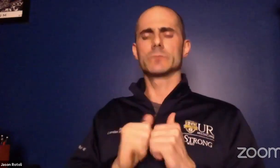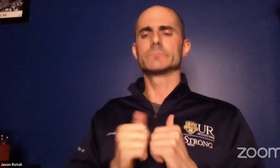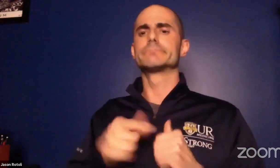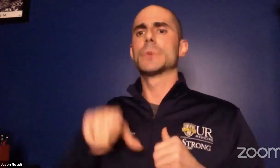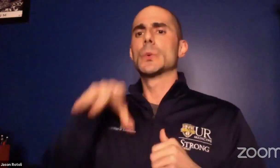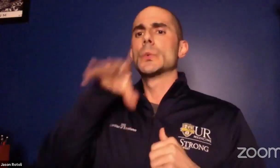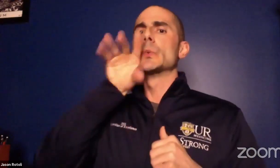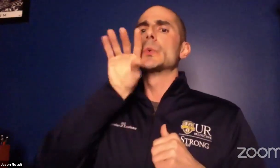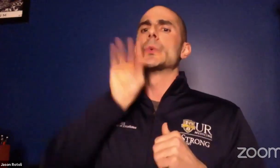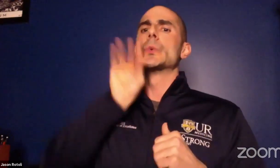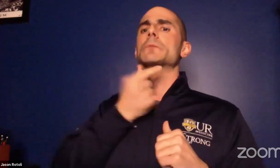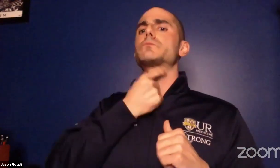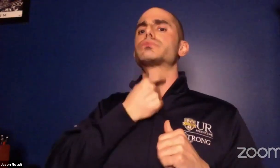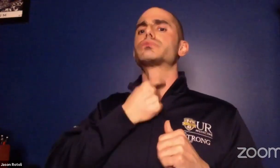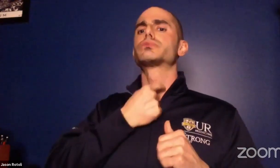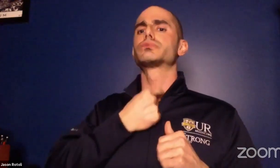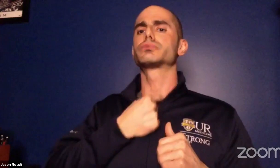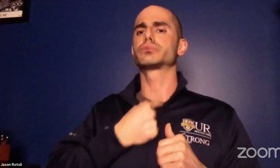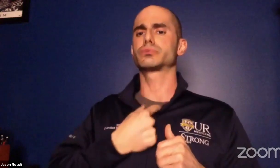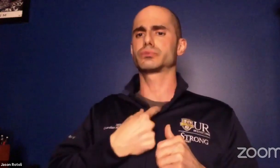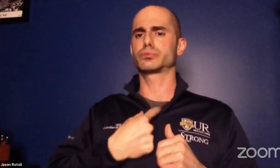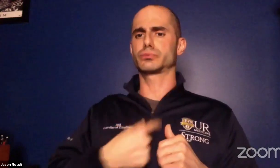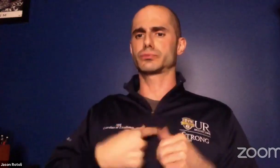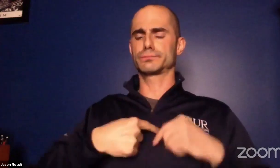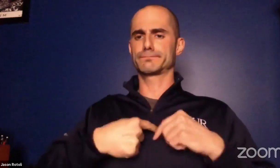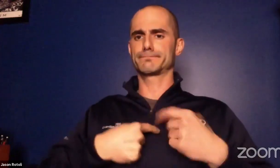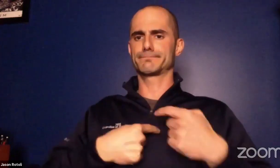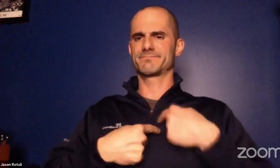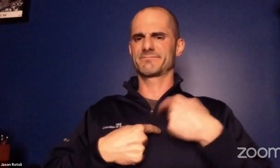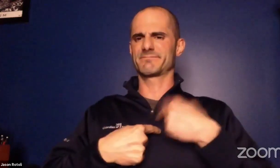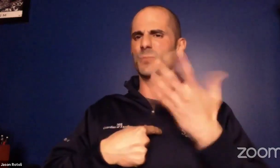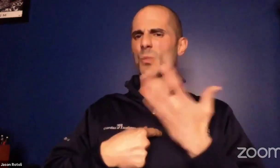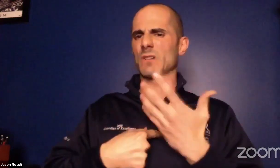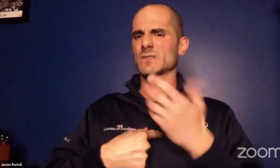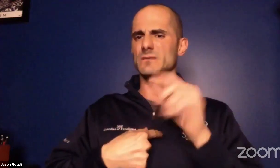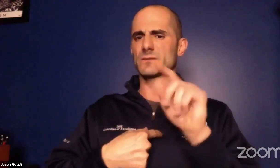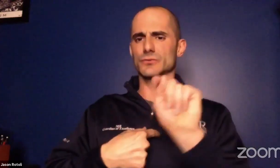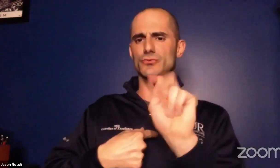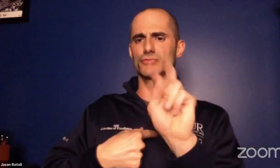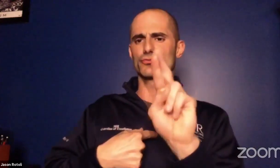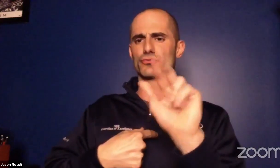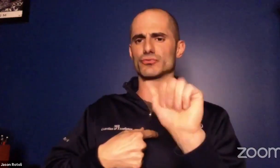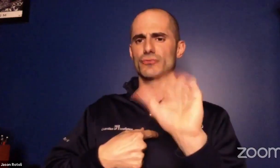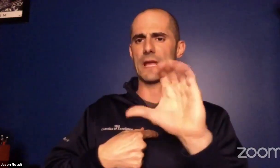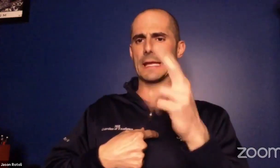Okay so let's explain that. What happens within your body? What does that mean?